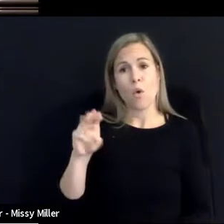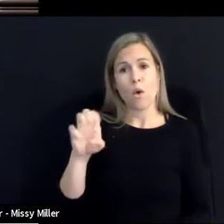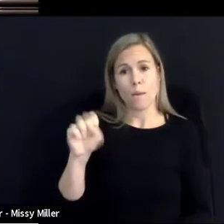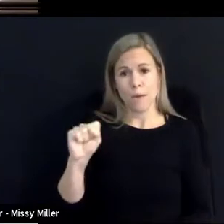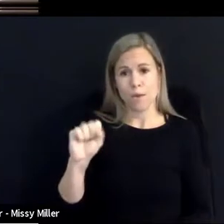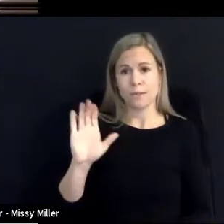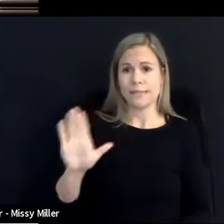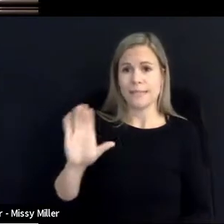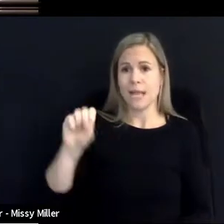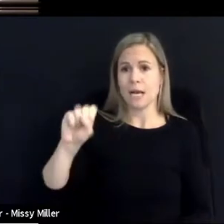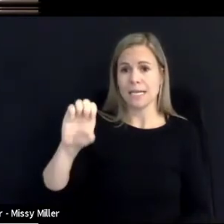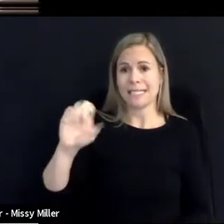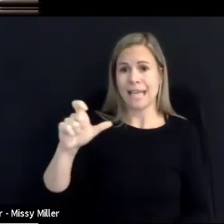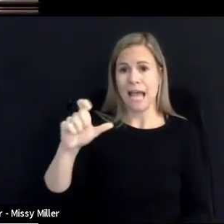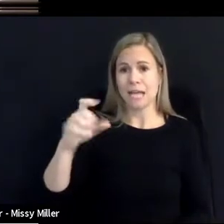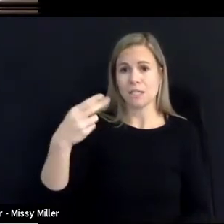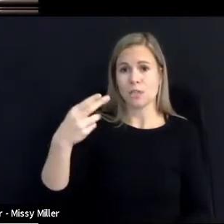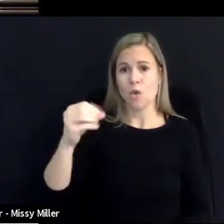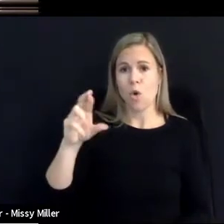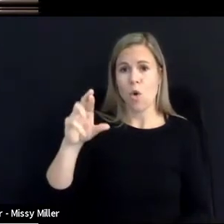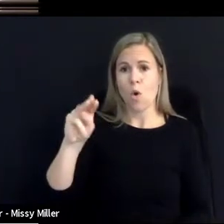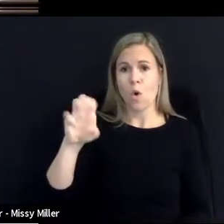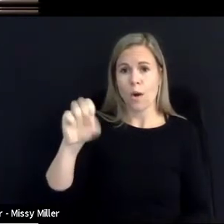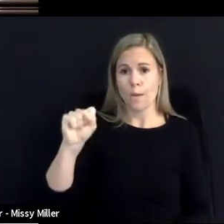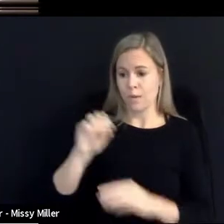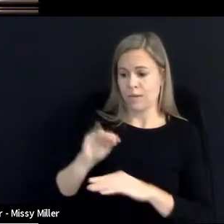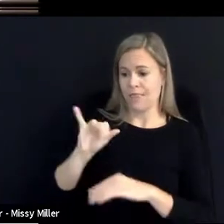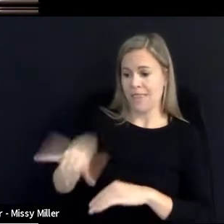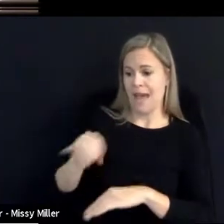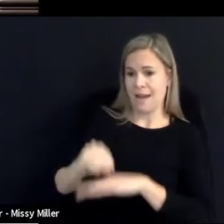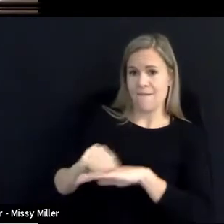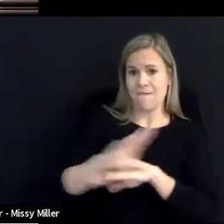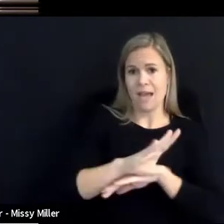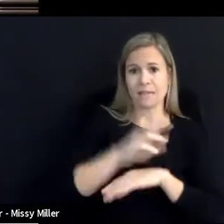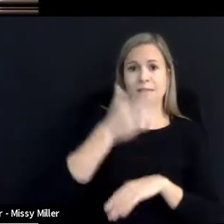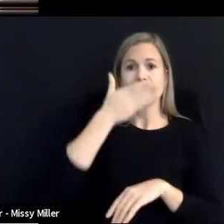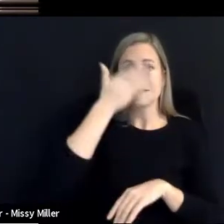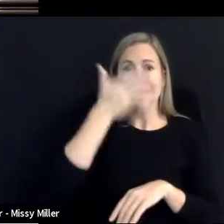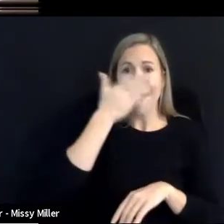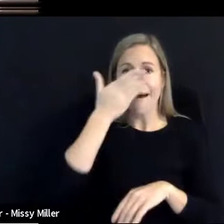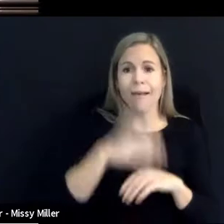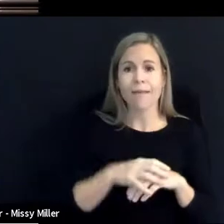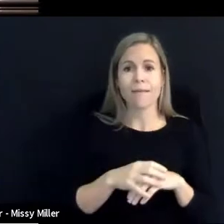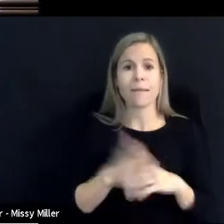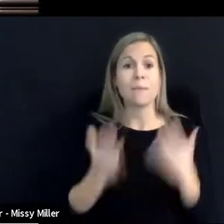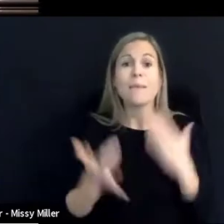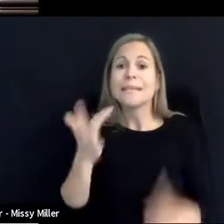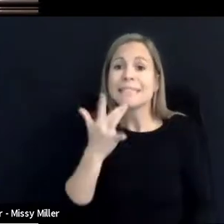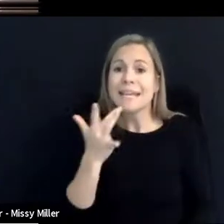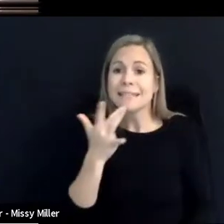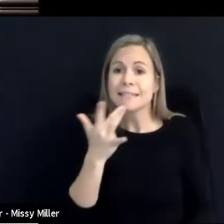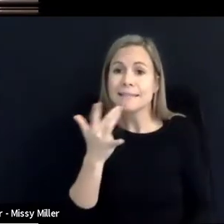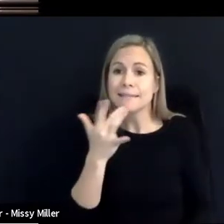surprisingly, but it affects the sense of smell. Taste, they often prefer a strong taste because smell is affected.